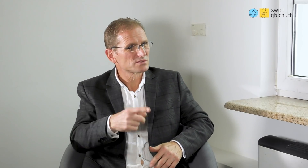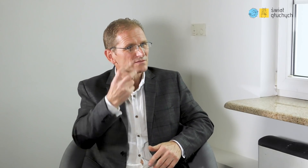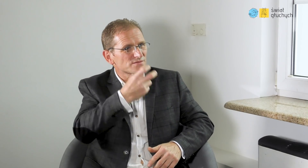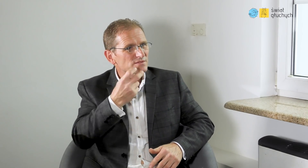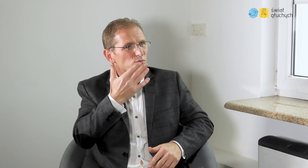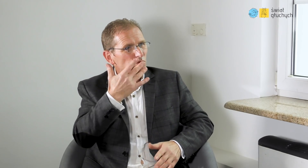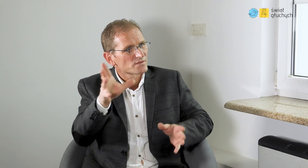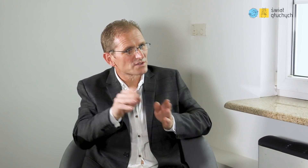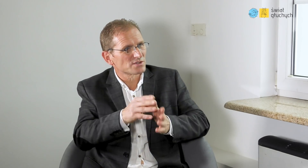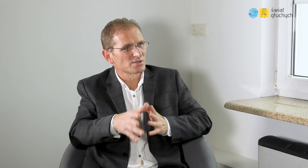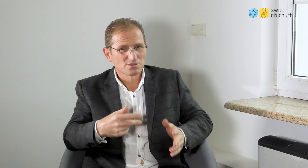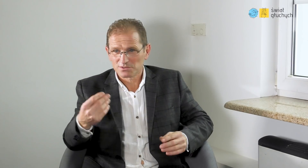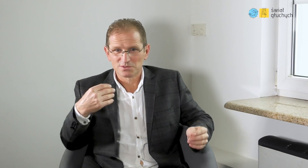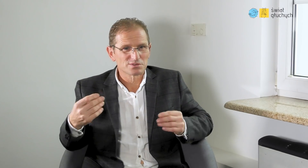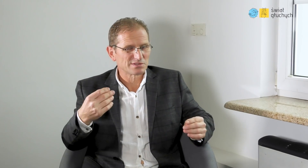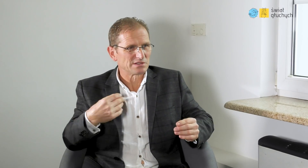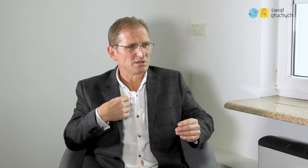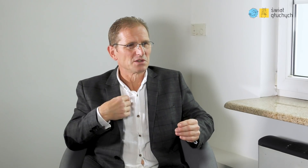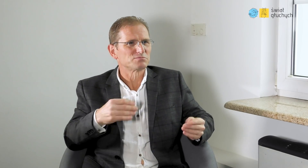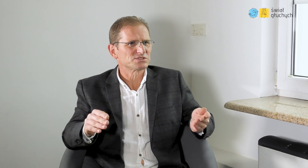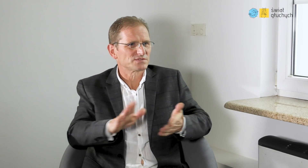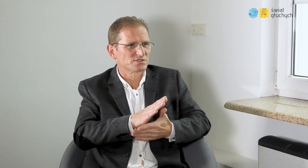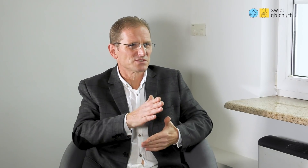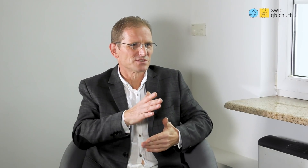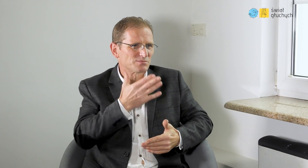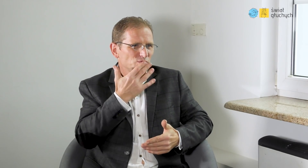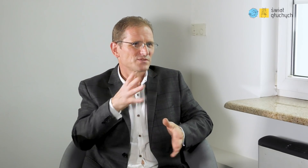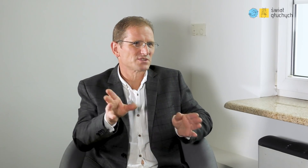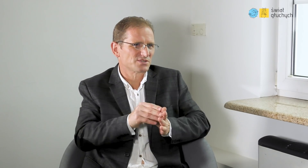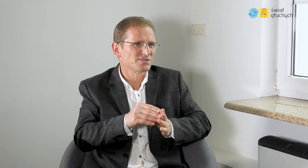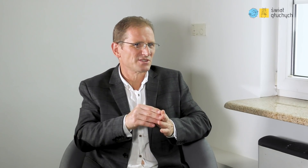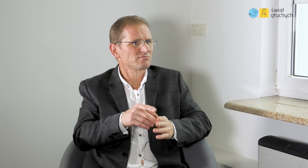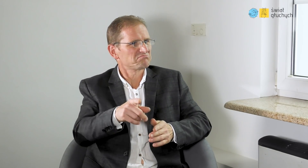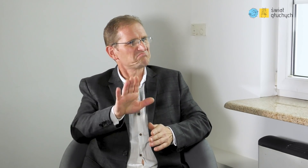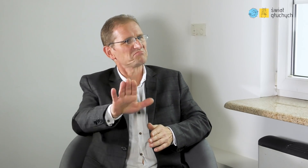That when I sign I have to use articulation. I started to get used to the combination of articulation and sign language.